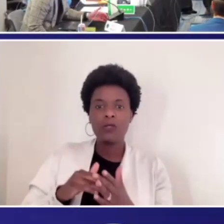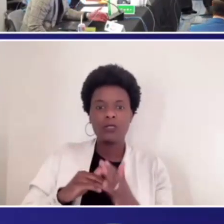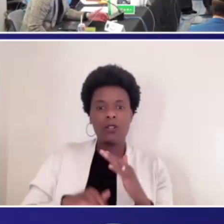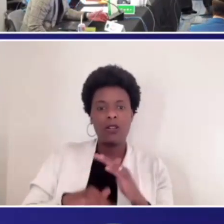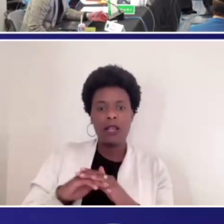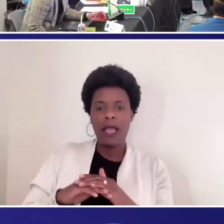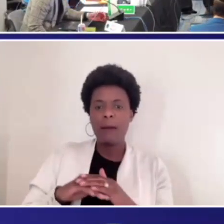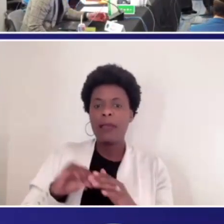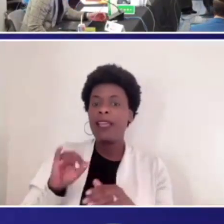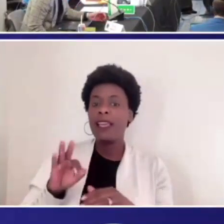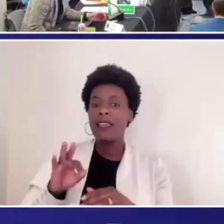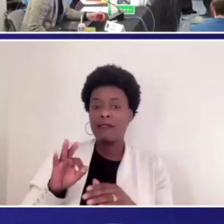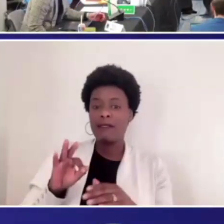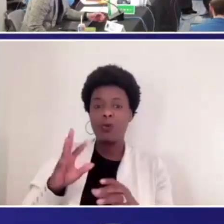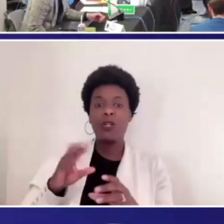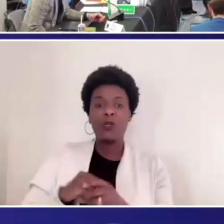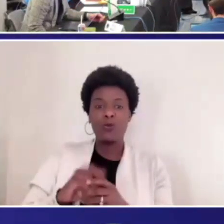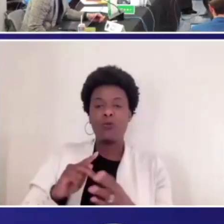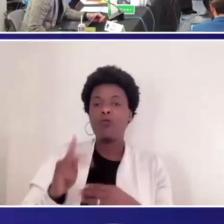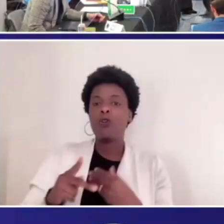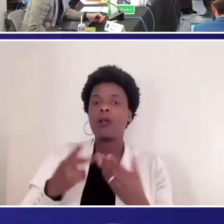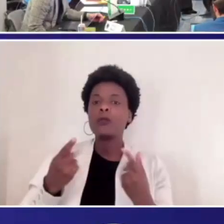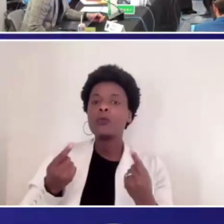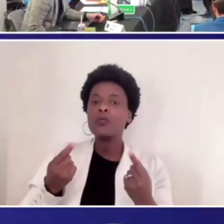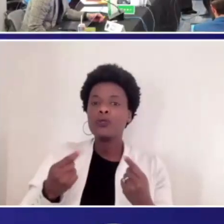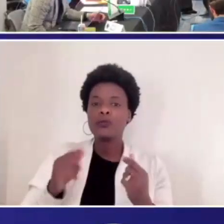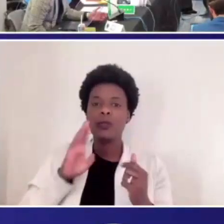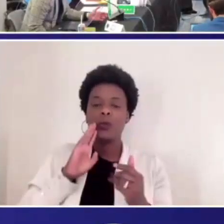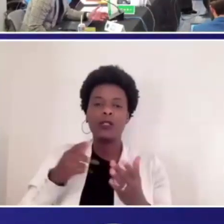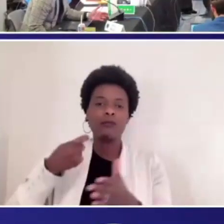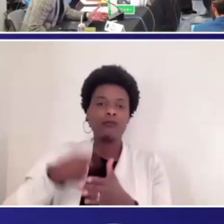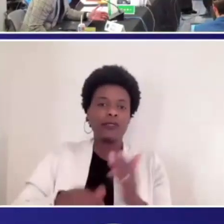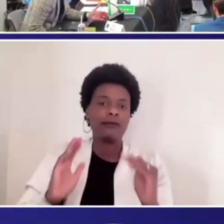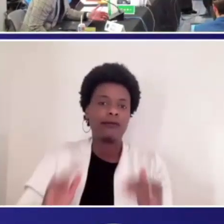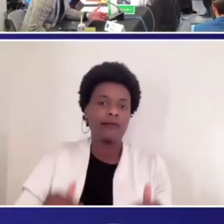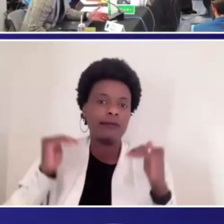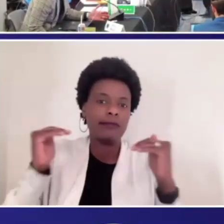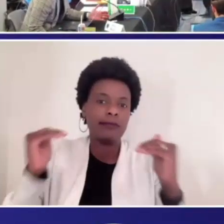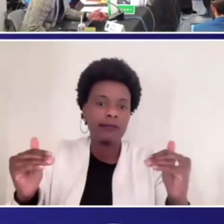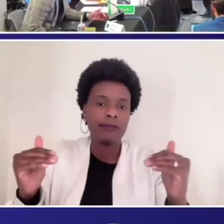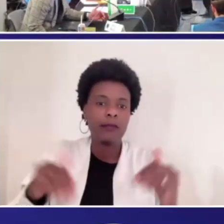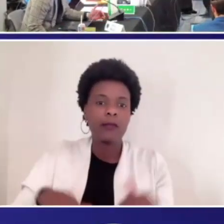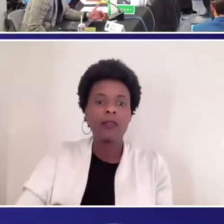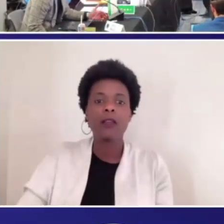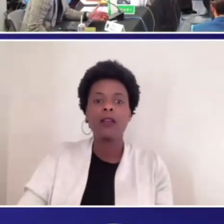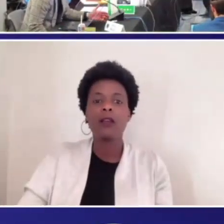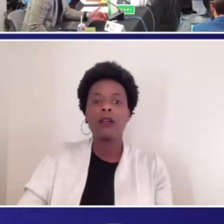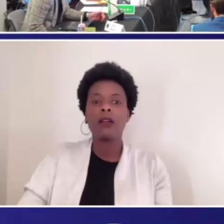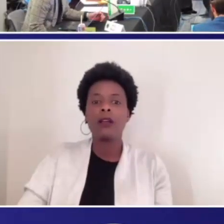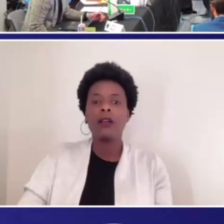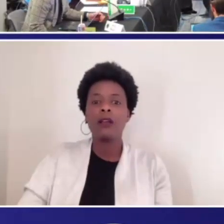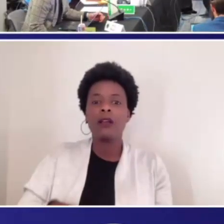So a two-year program should be 30, 50, maybe top 60, 70,000,